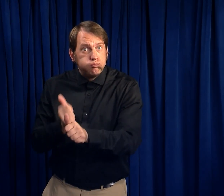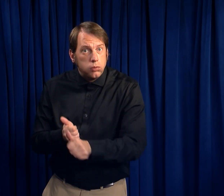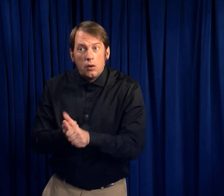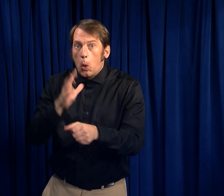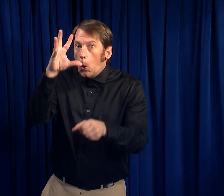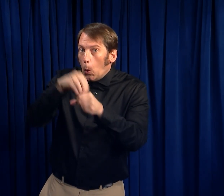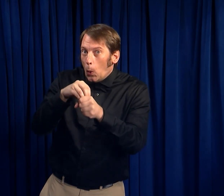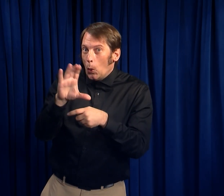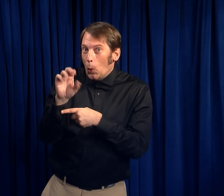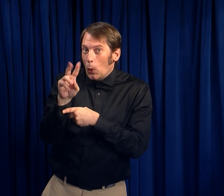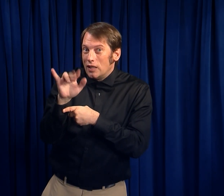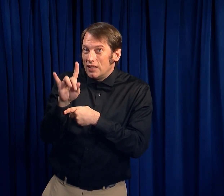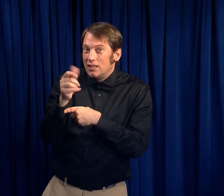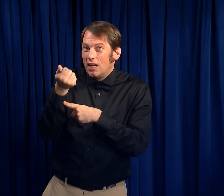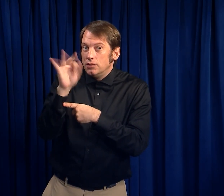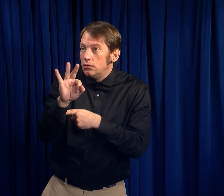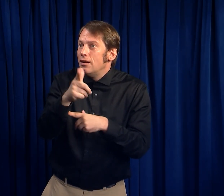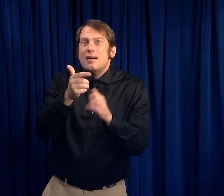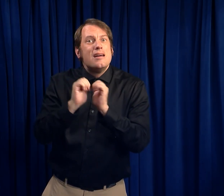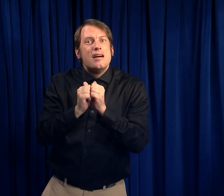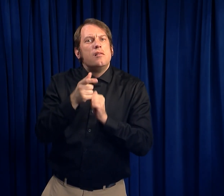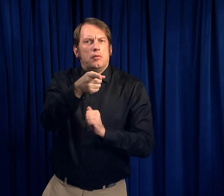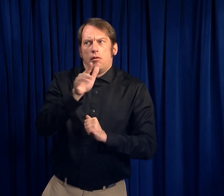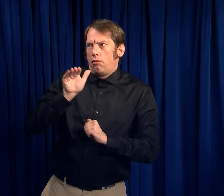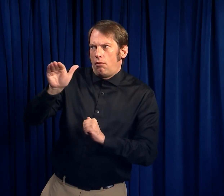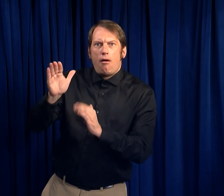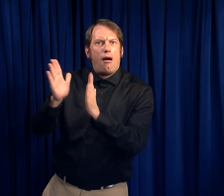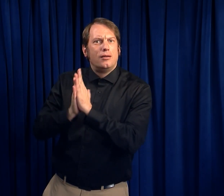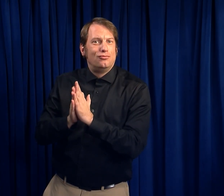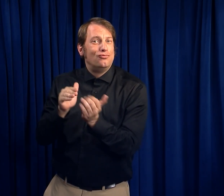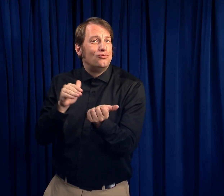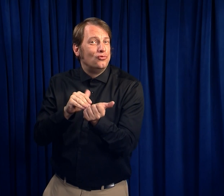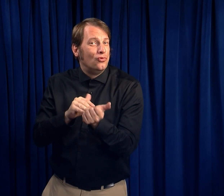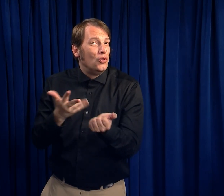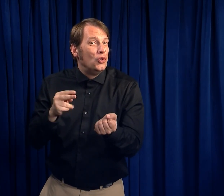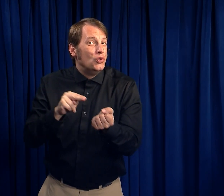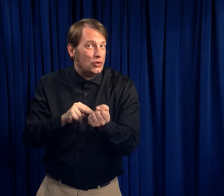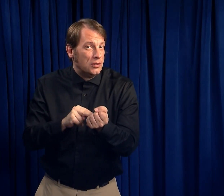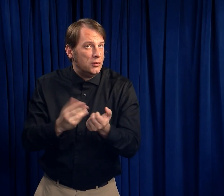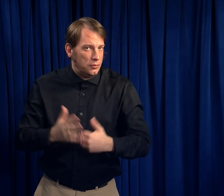including a COVID-19 vaccine, by asking your doctor or nurse.